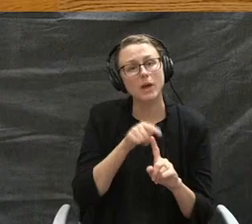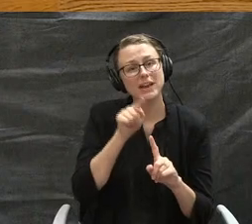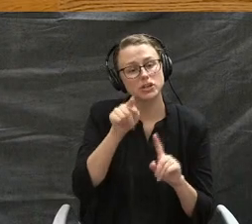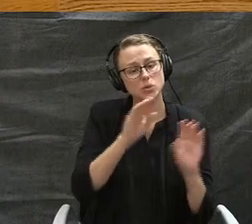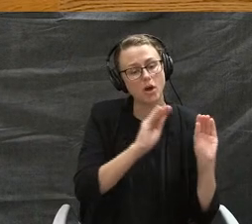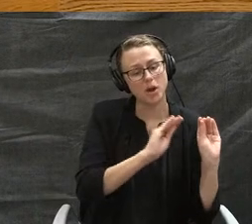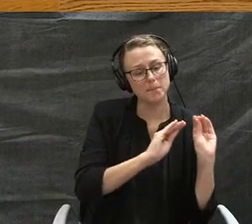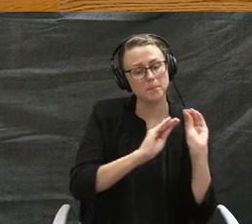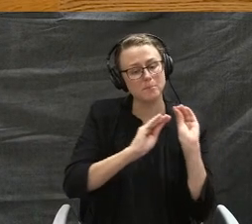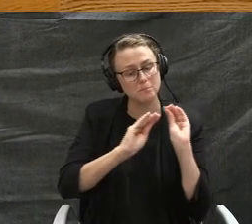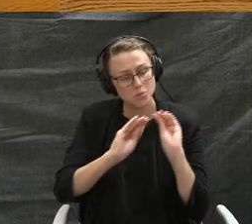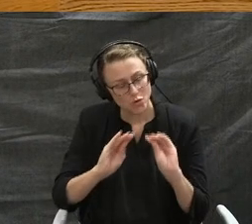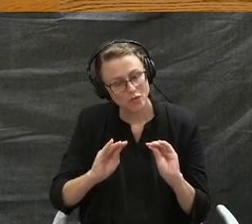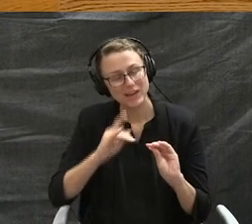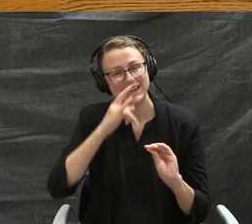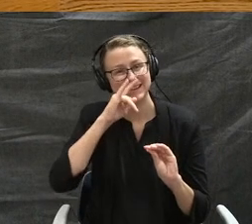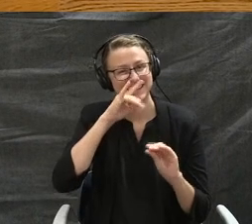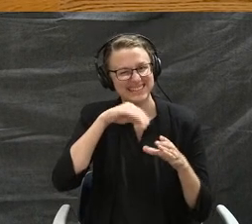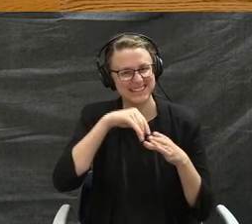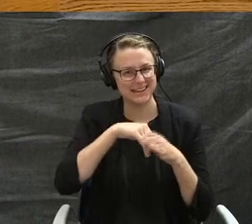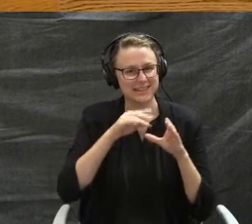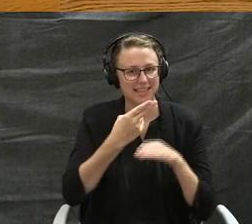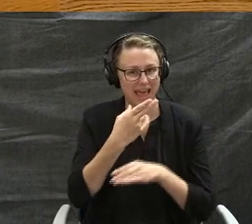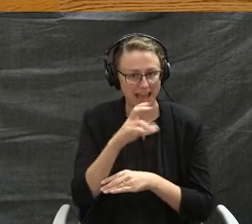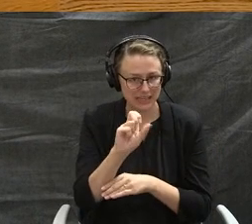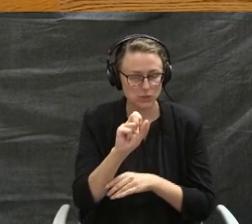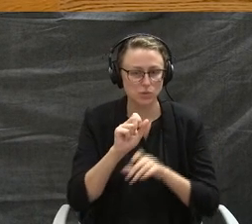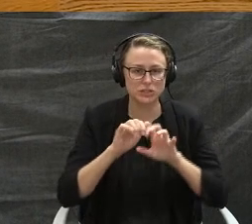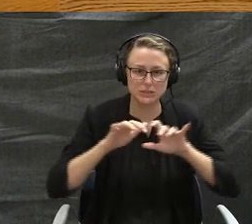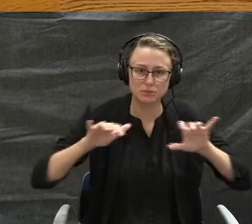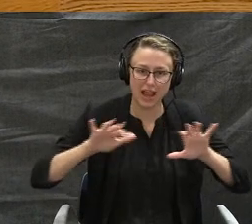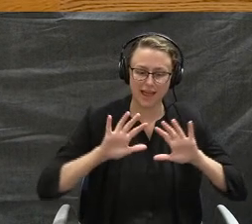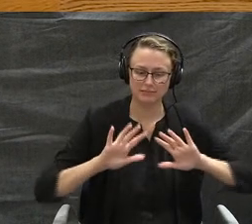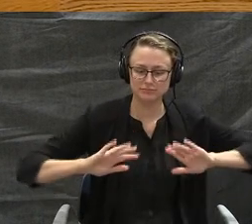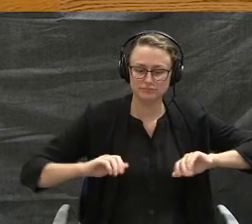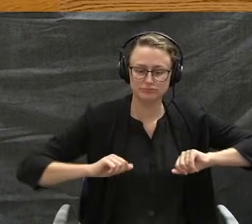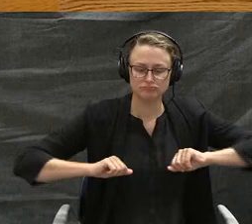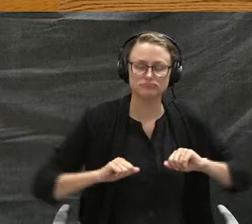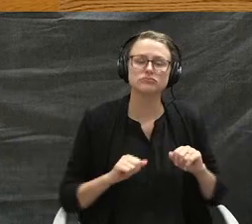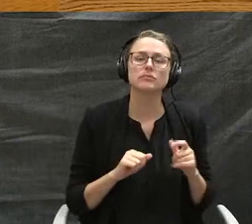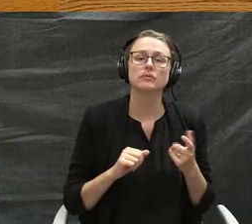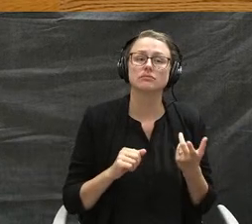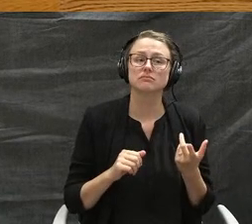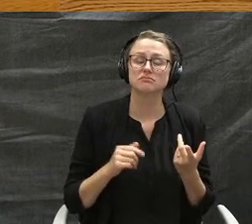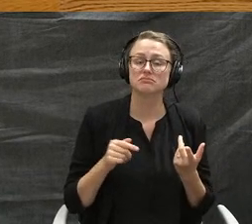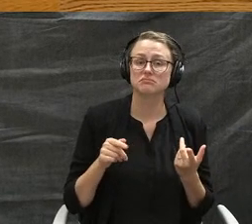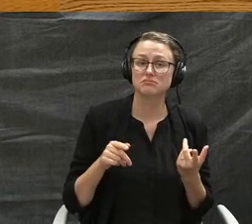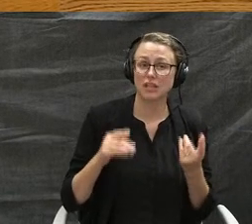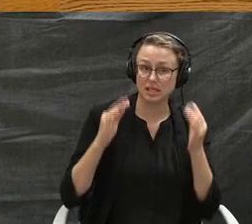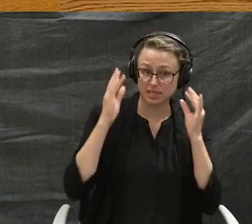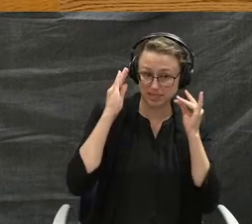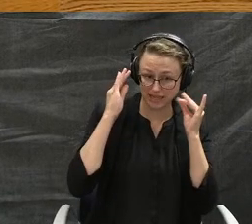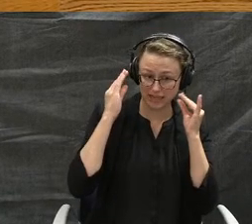you're moving kids into the high school, spreading them out, will taking into consideration Mr. Bolton's comment about